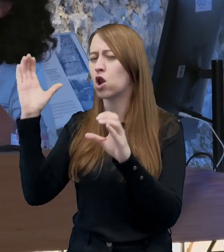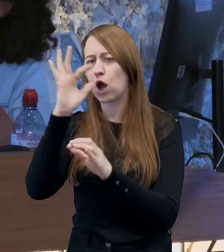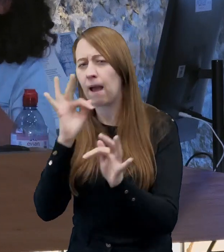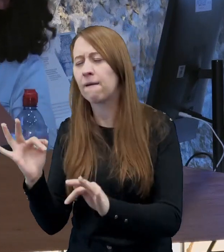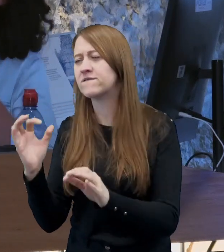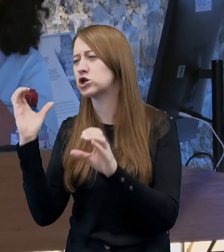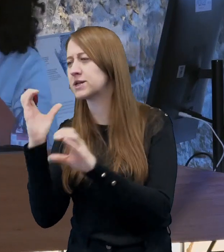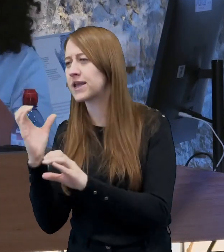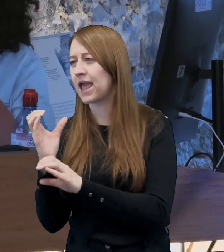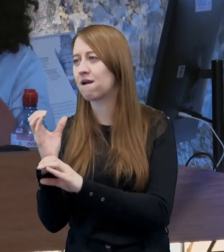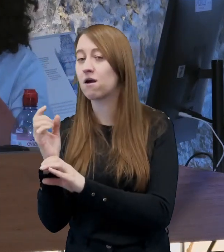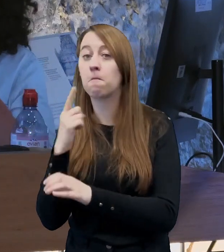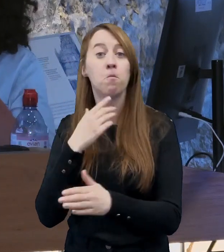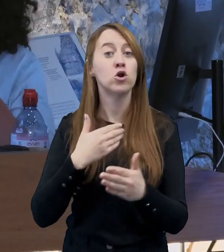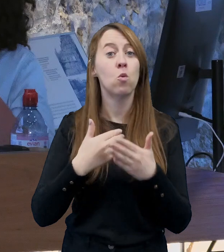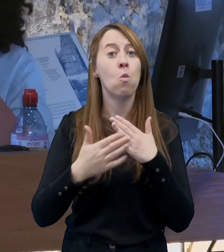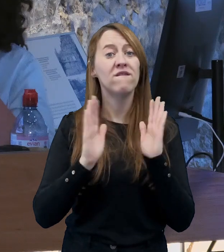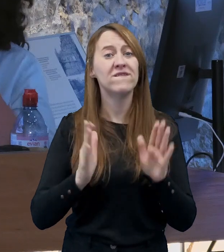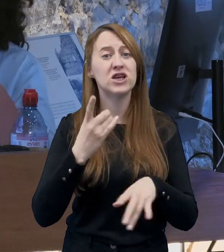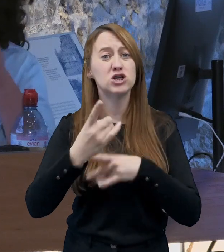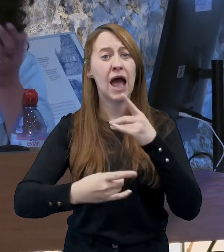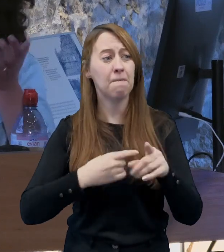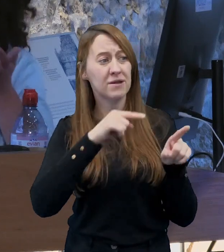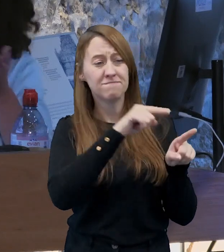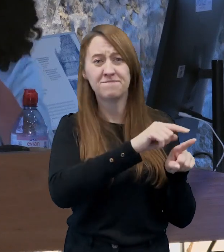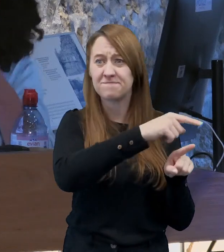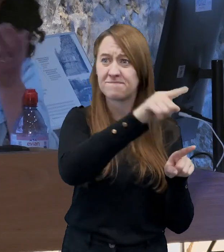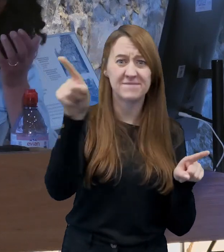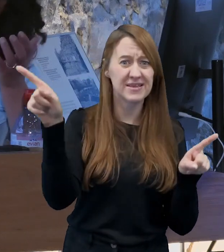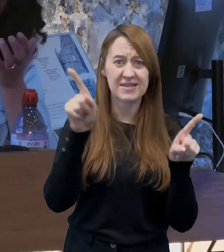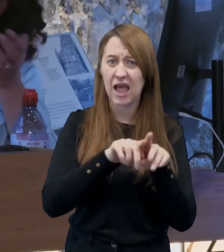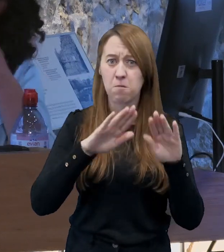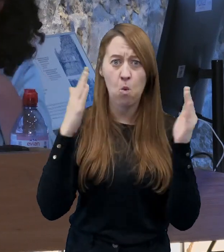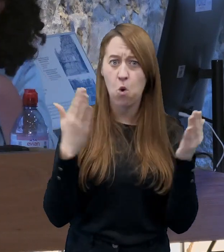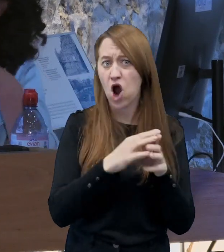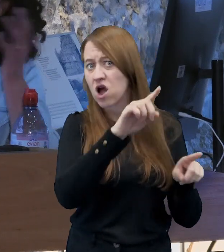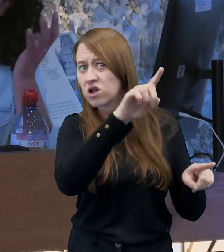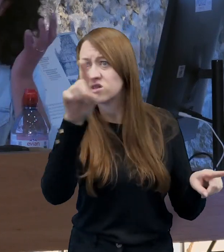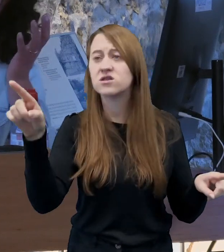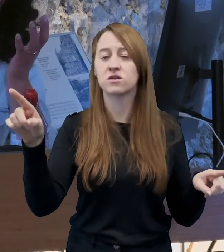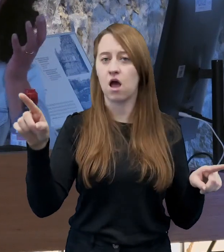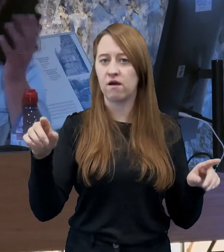And what ends up happening, and we find this in collections all over the world, all the big institutions, layers and layers